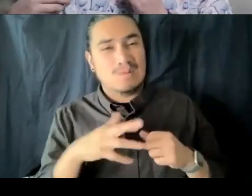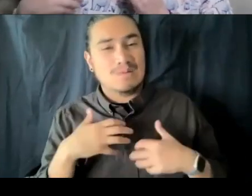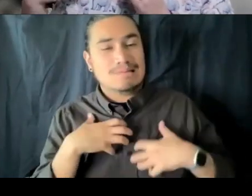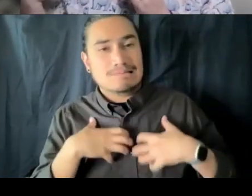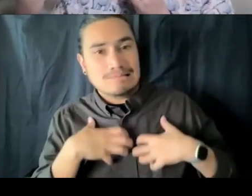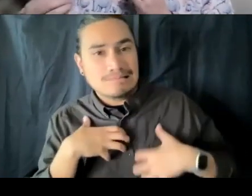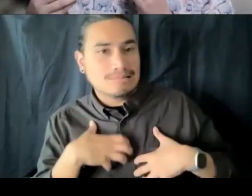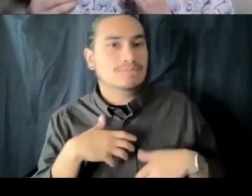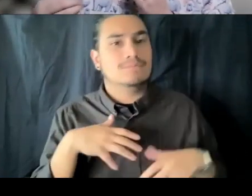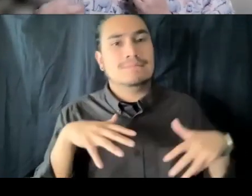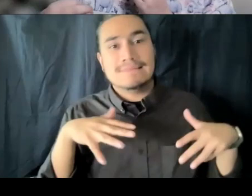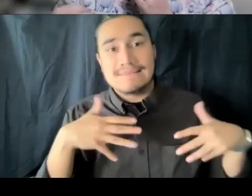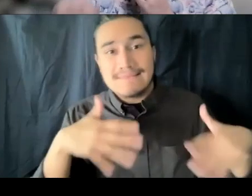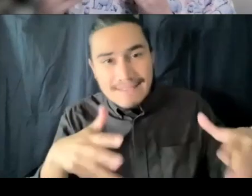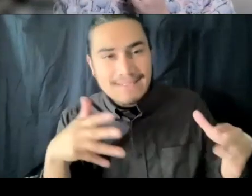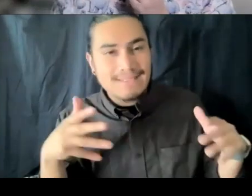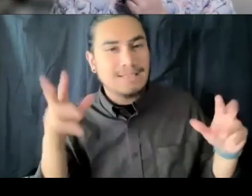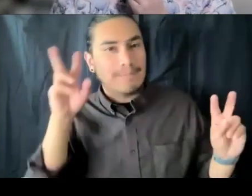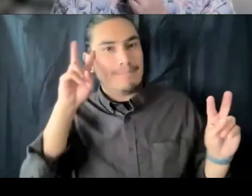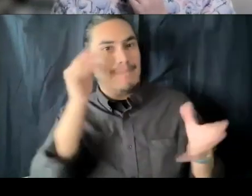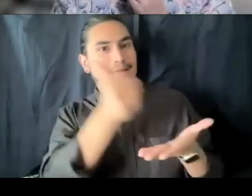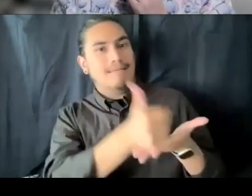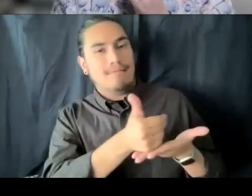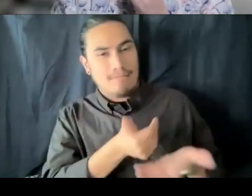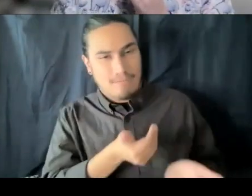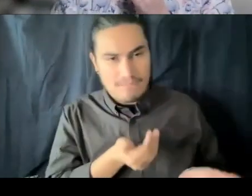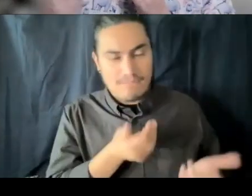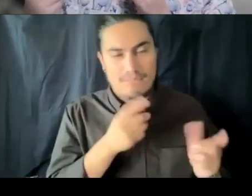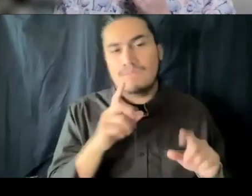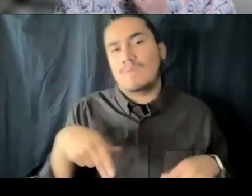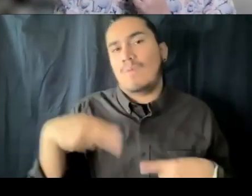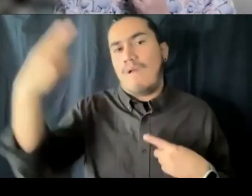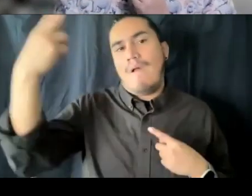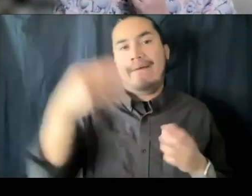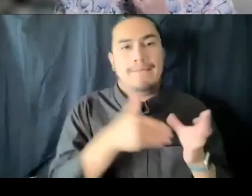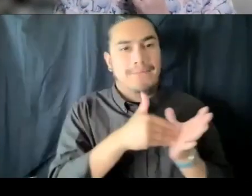So there's higher rates of kind of being on edge and being jumpy.